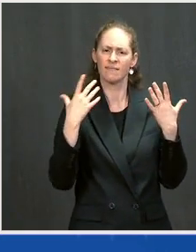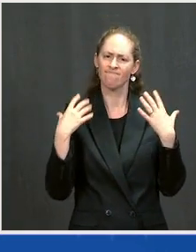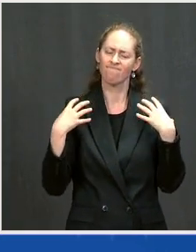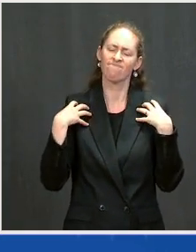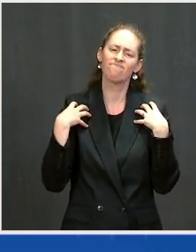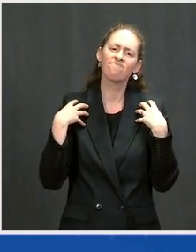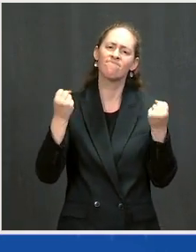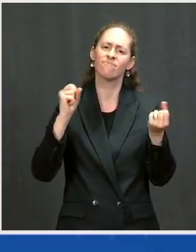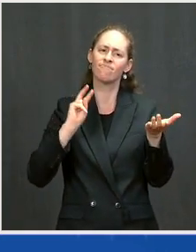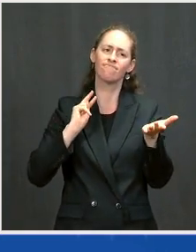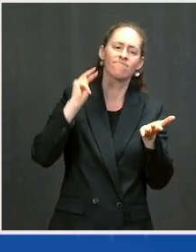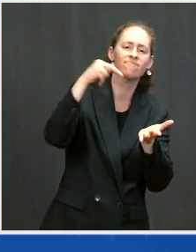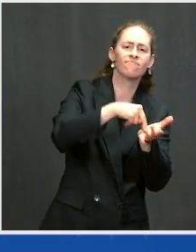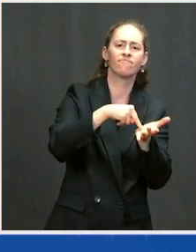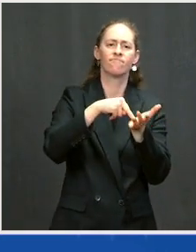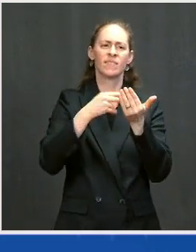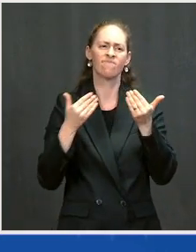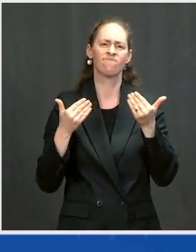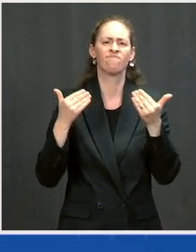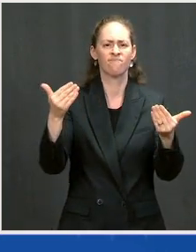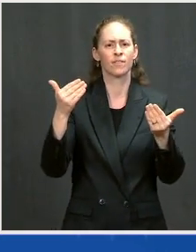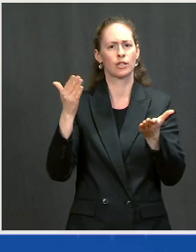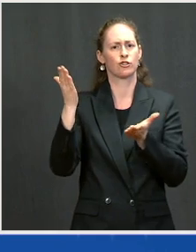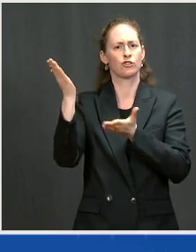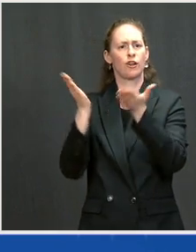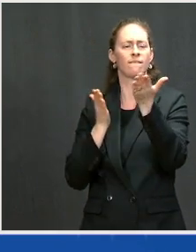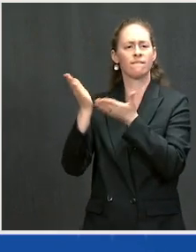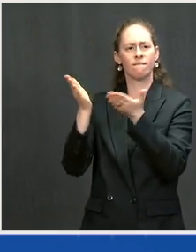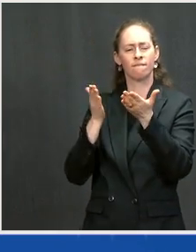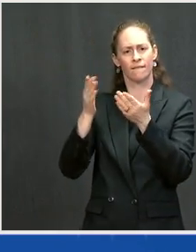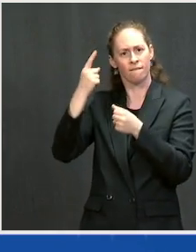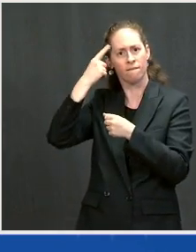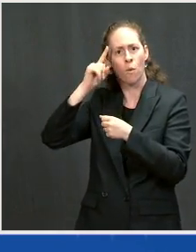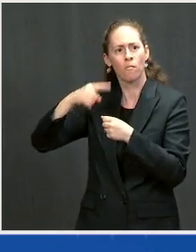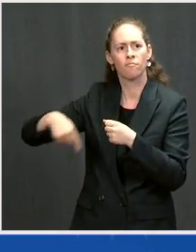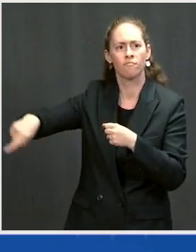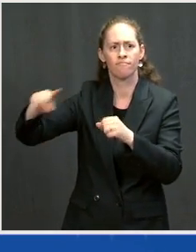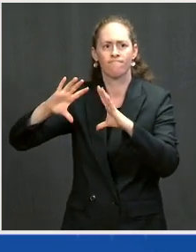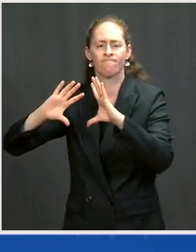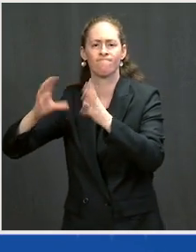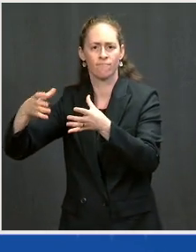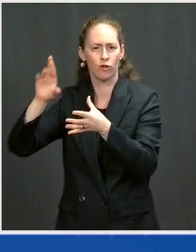while serving as the commander, 8th U.S. Army Ranger company, during the period of 25 November,